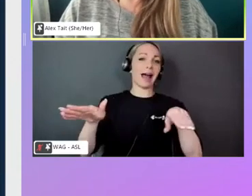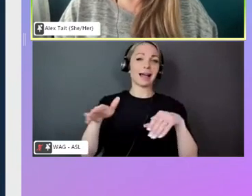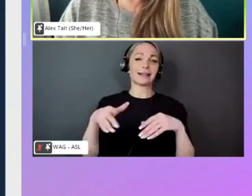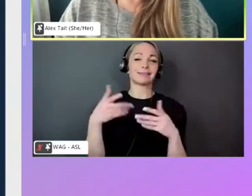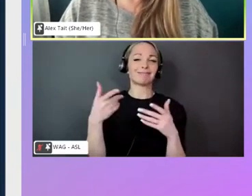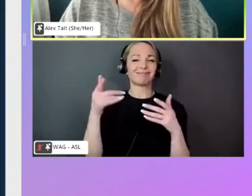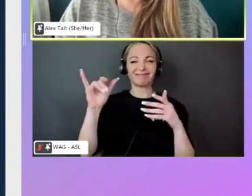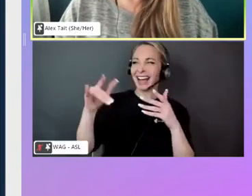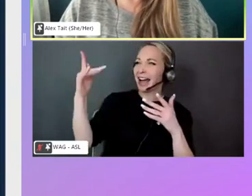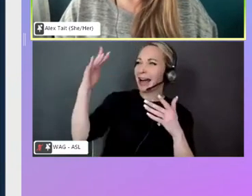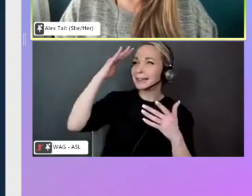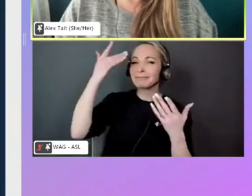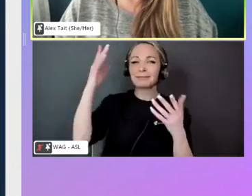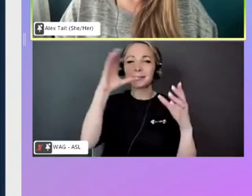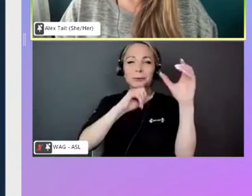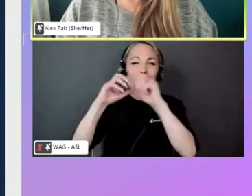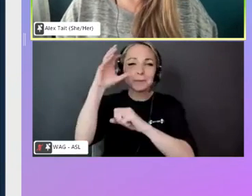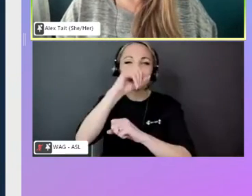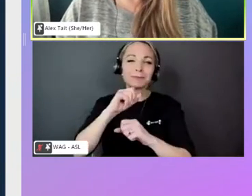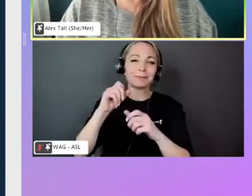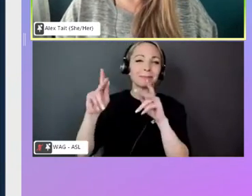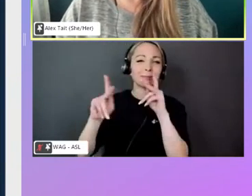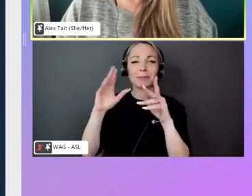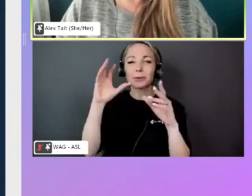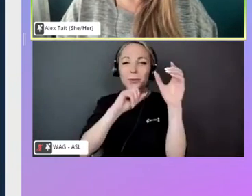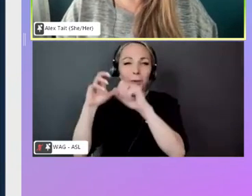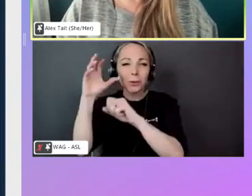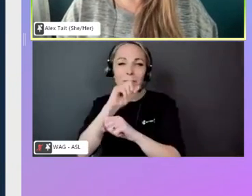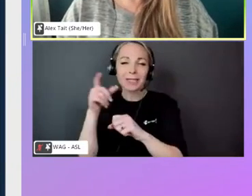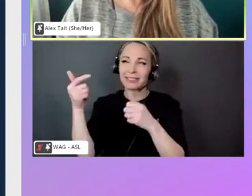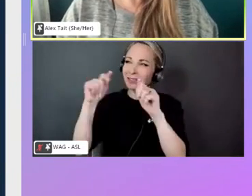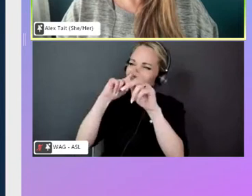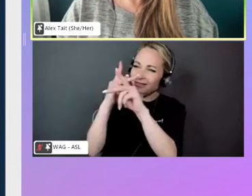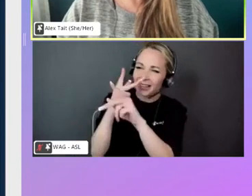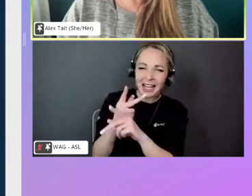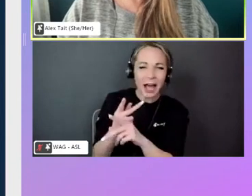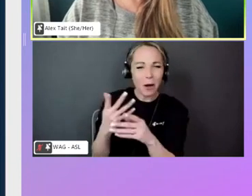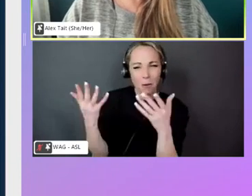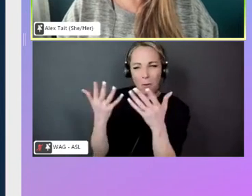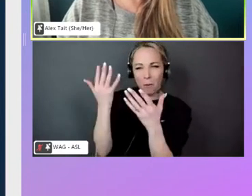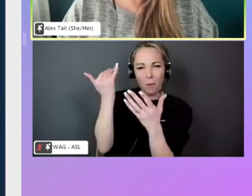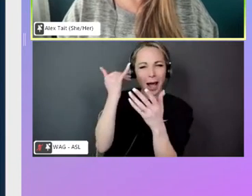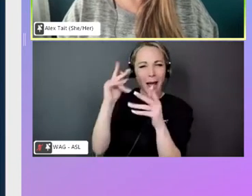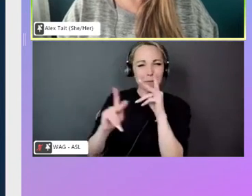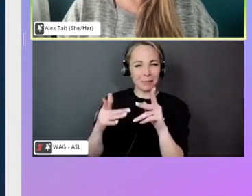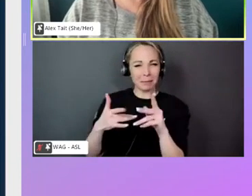great divide deconstructing myths about older adults online skills and attitudes paramedic in this in depth